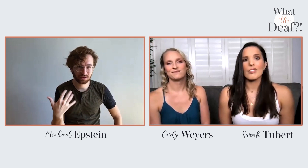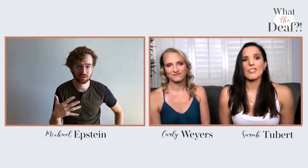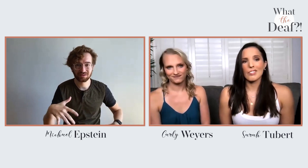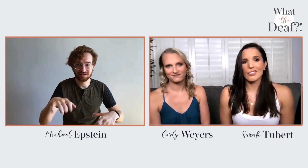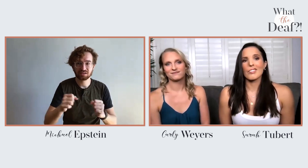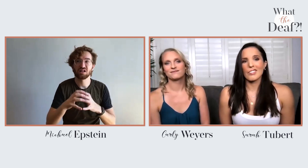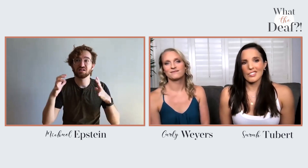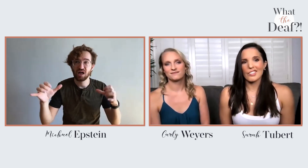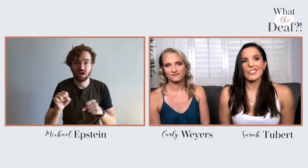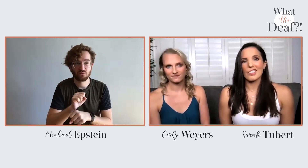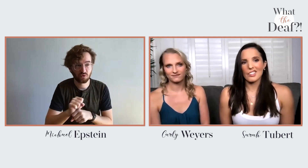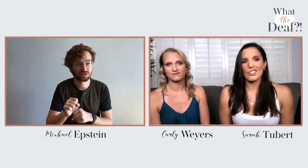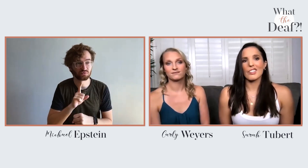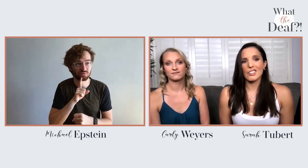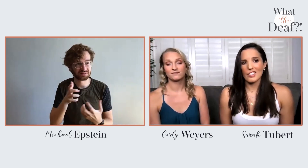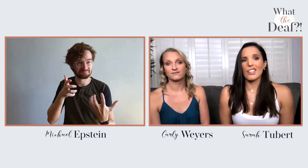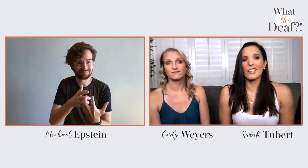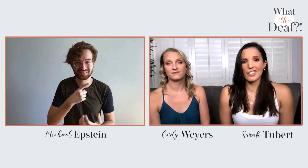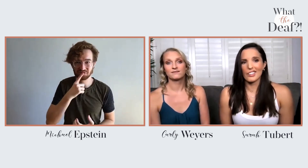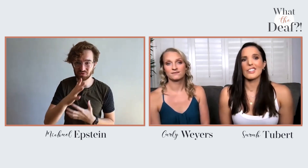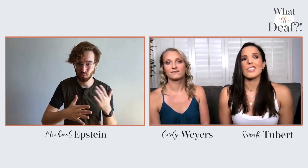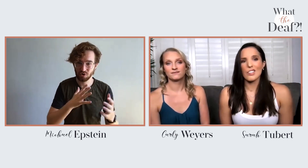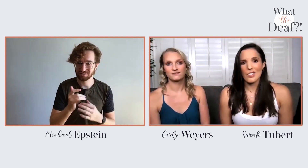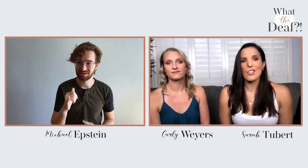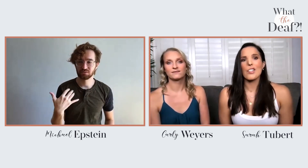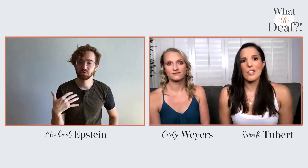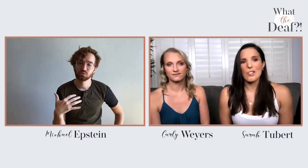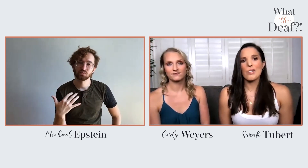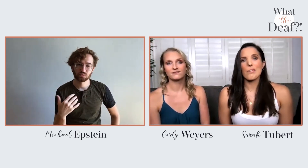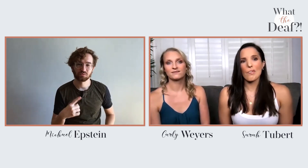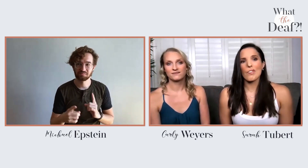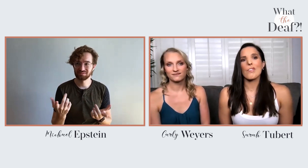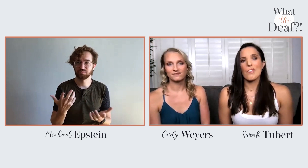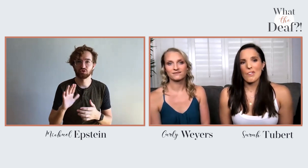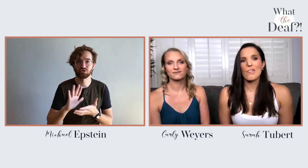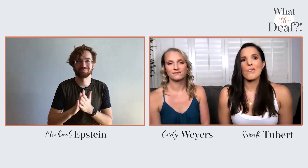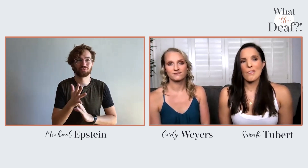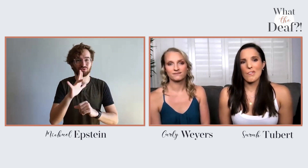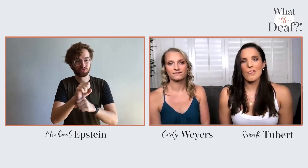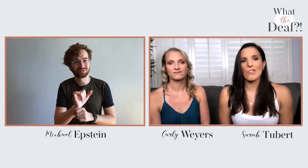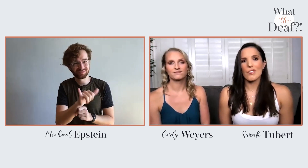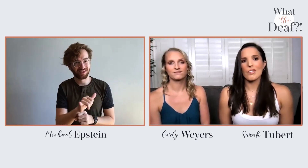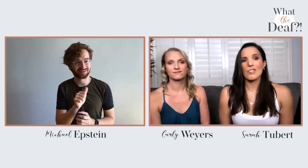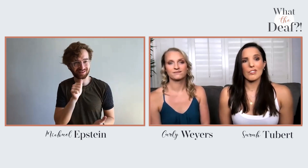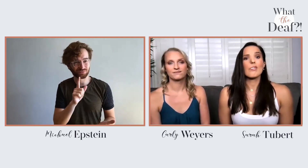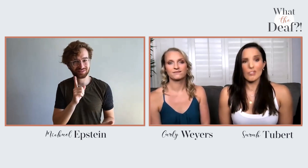because I realized at that point, how much work I have to do on a daily basis at my job, at my place of work